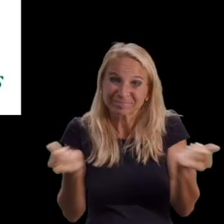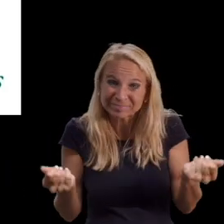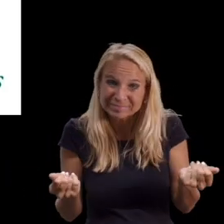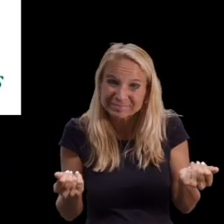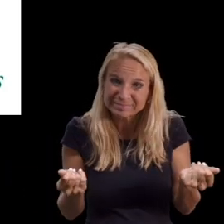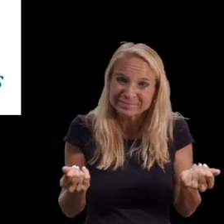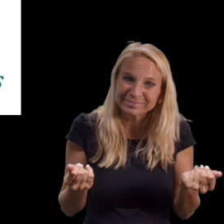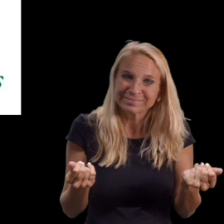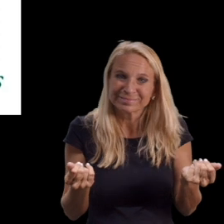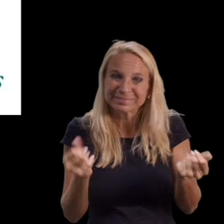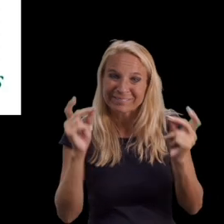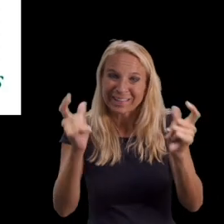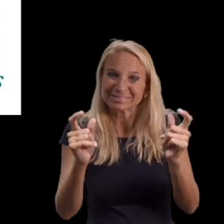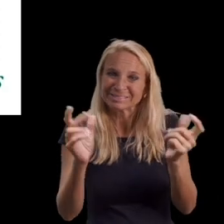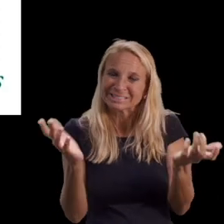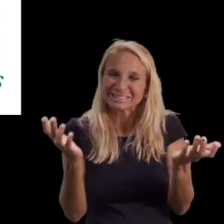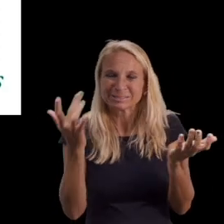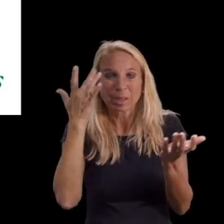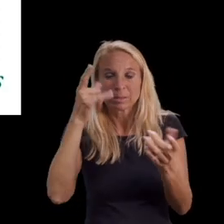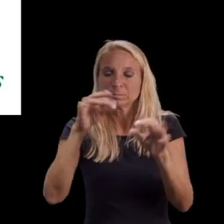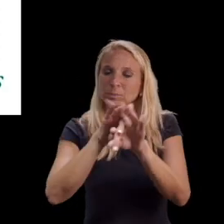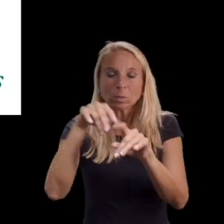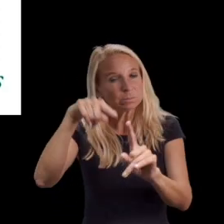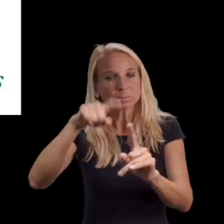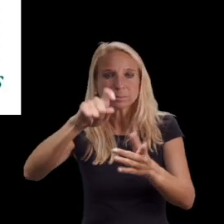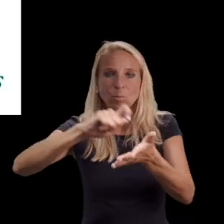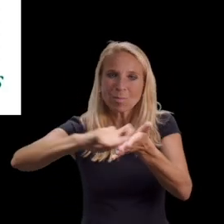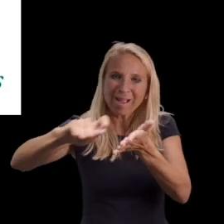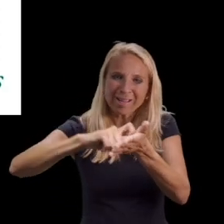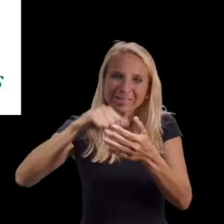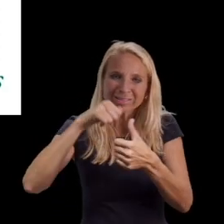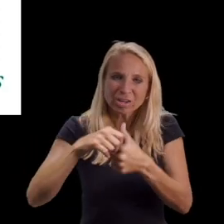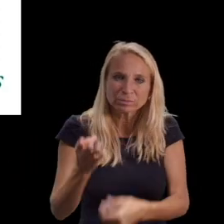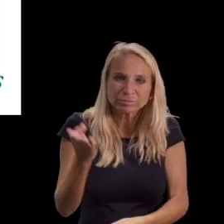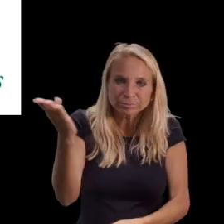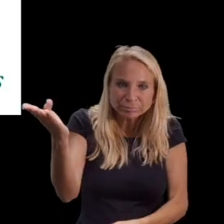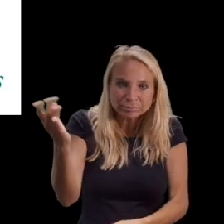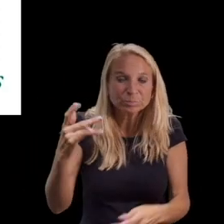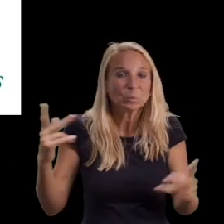because again, you have to receive information in writing. So the worst thing that can happen is